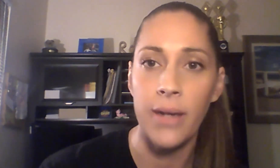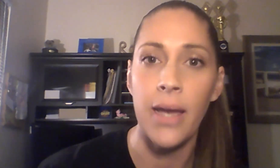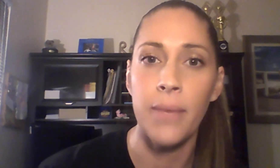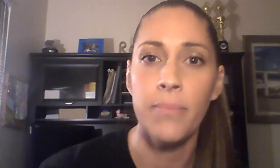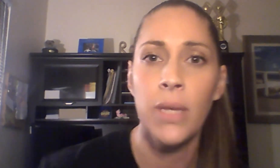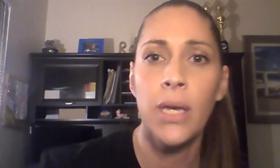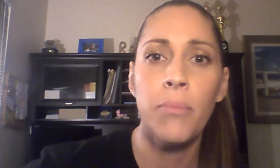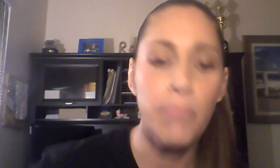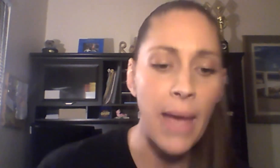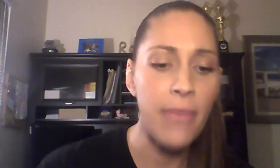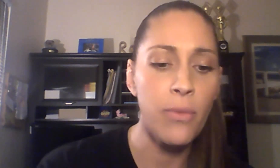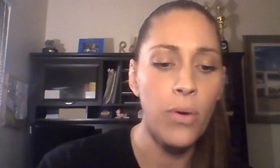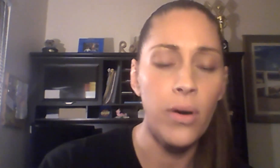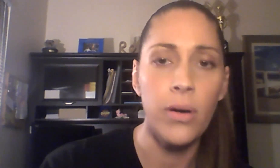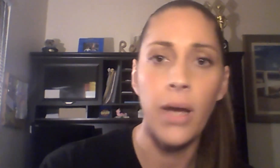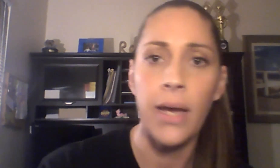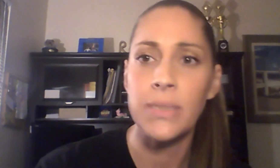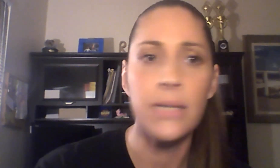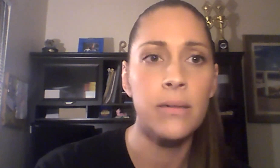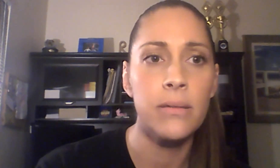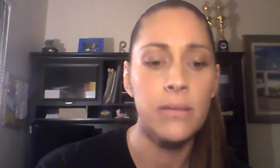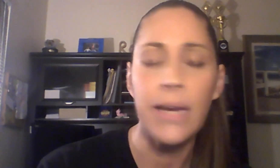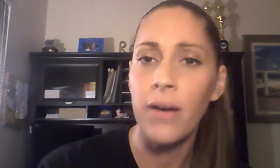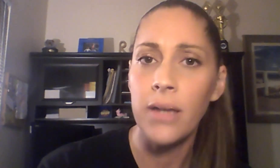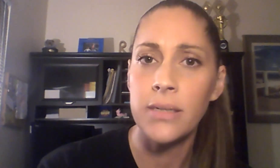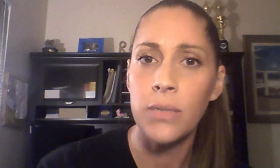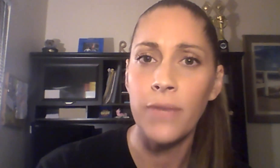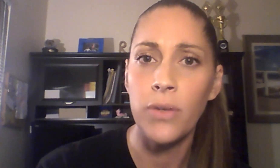Beth or was it Claire, did one of you